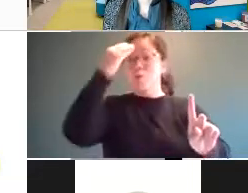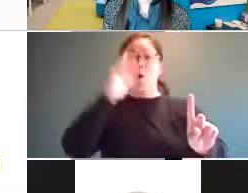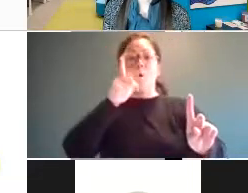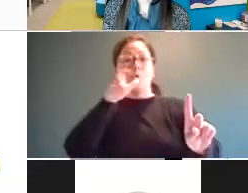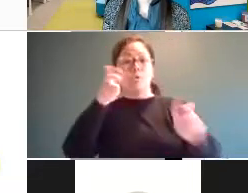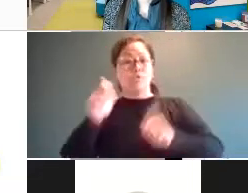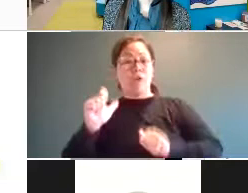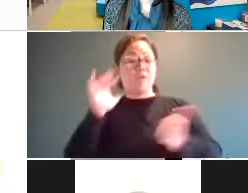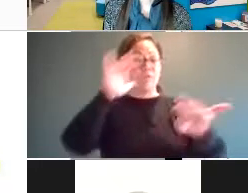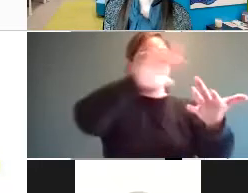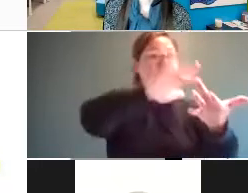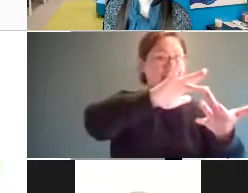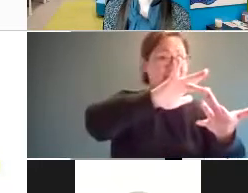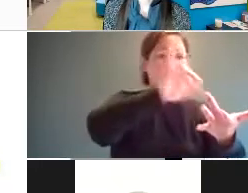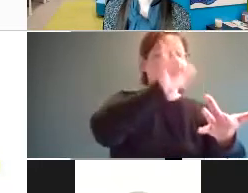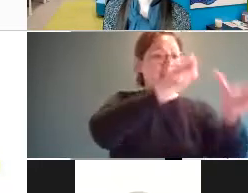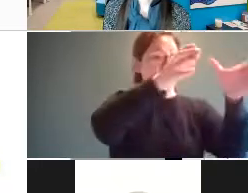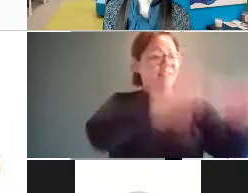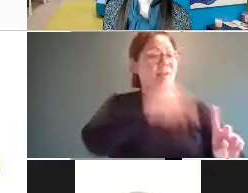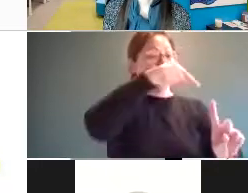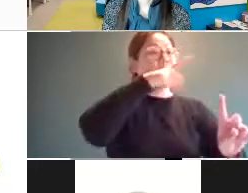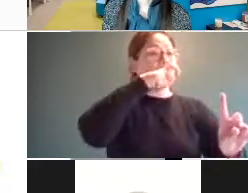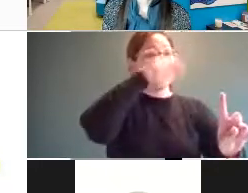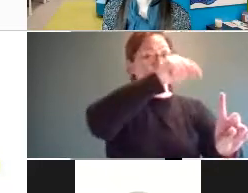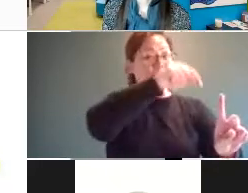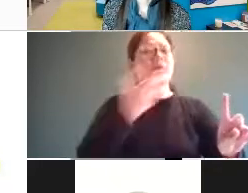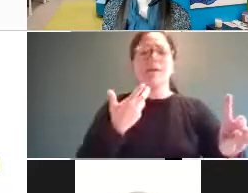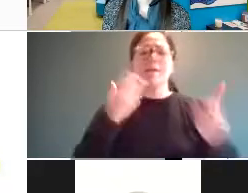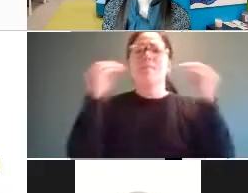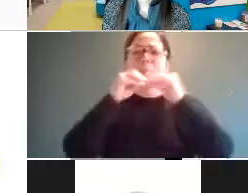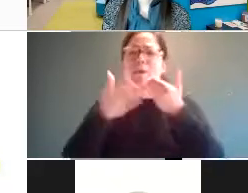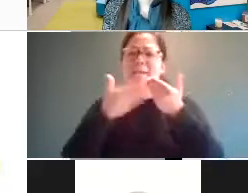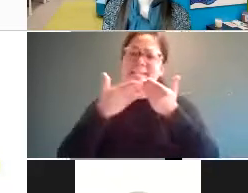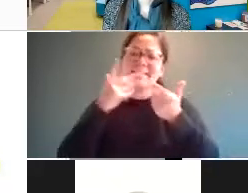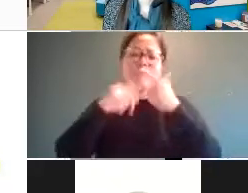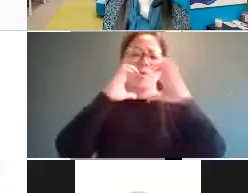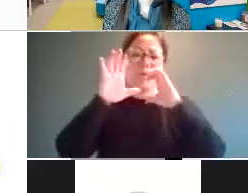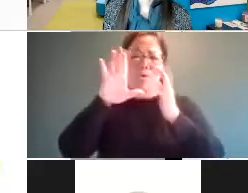it makes it much, much easier to communicate your message. If you're using a general style guide,